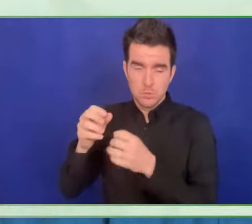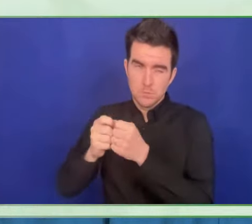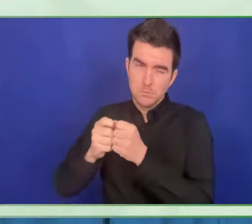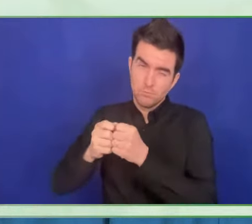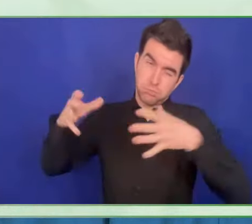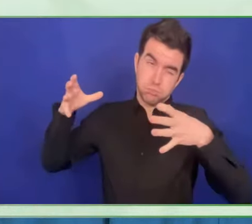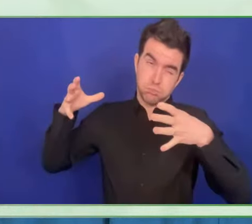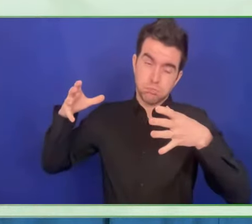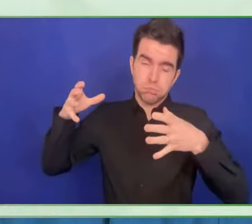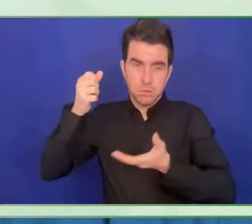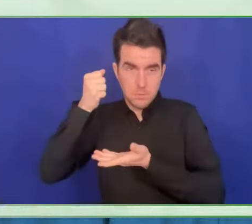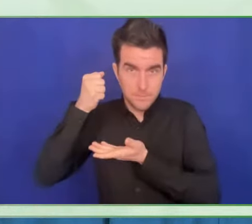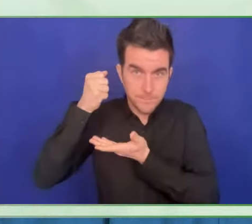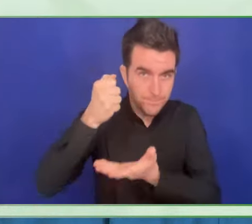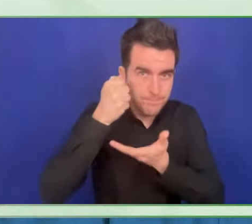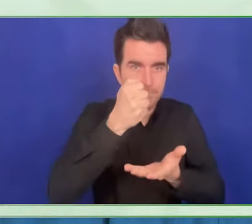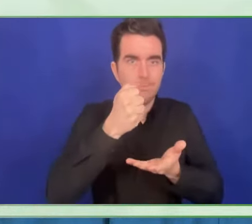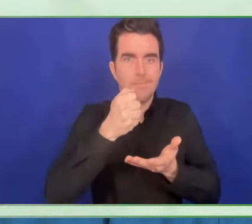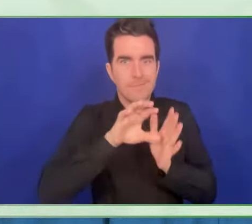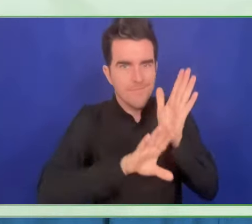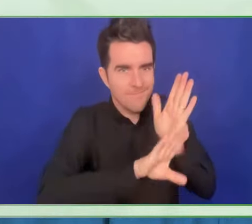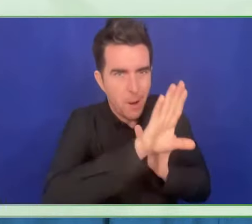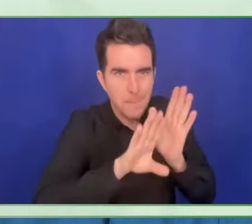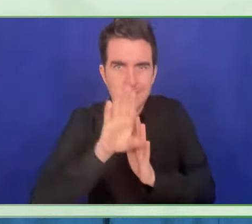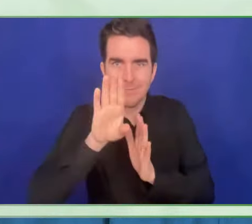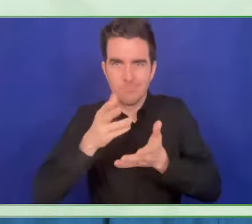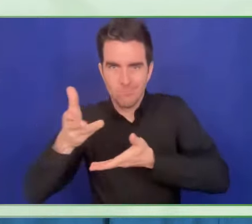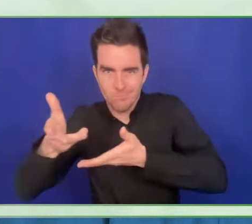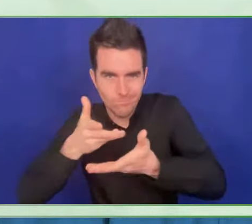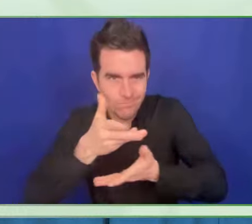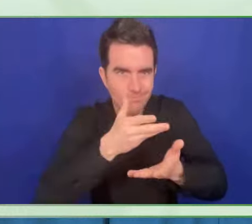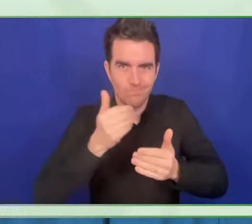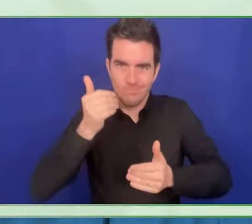humanitarian aid, whether it is development cooperation, whether it